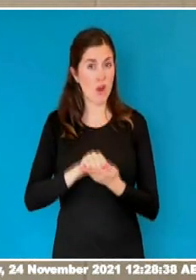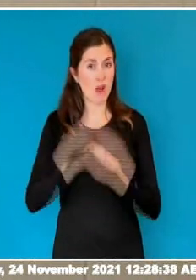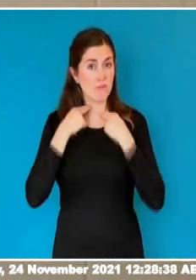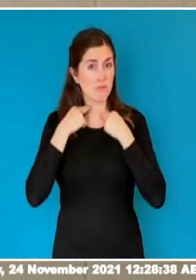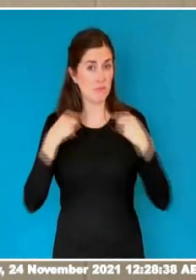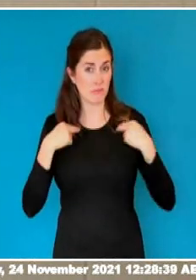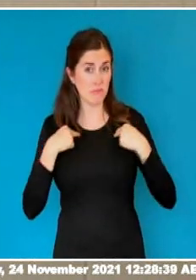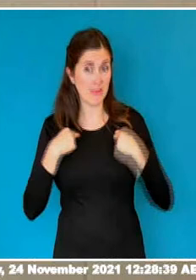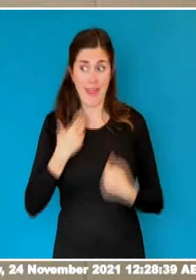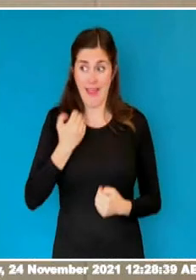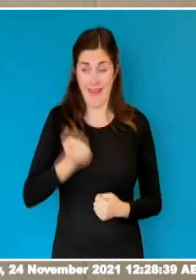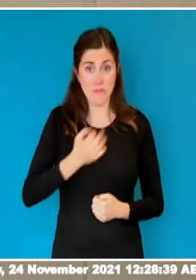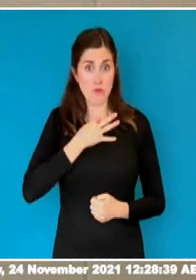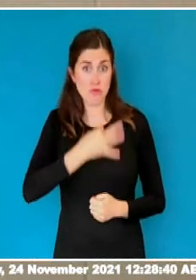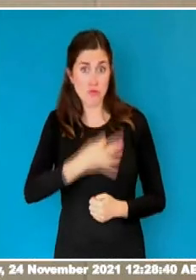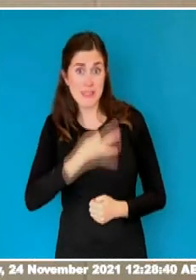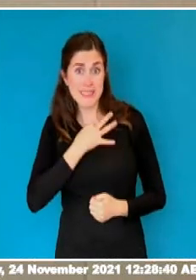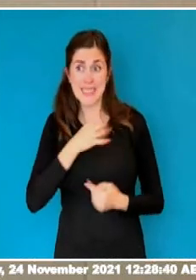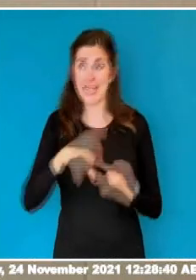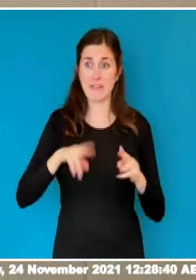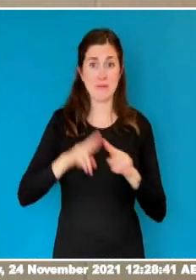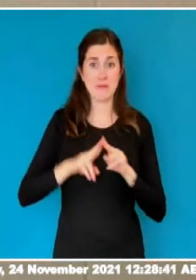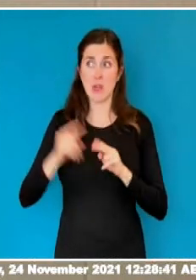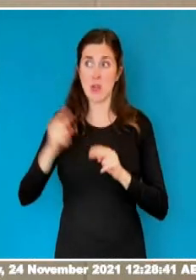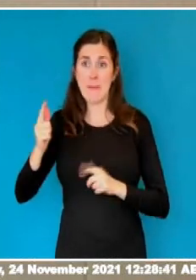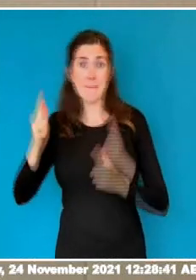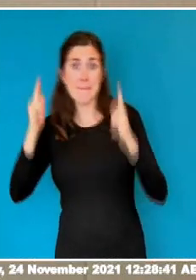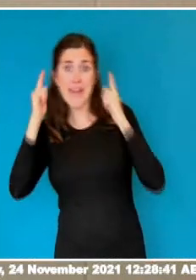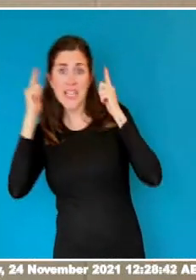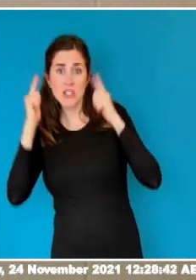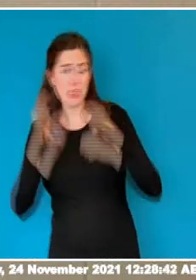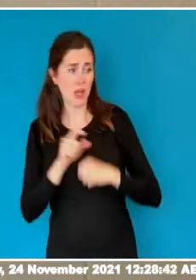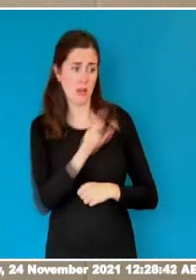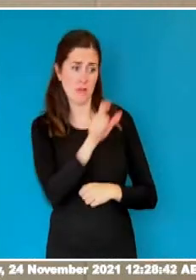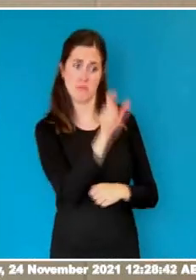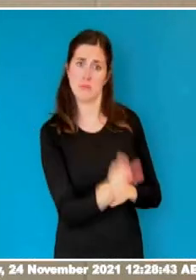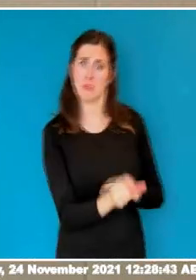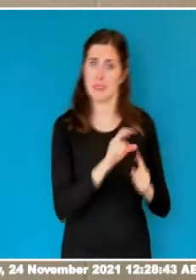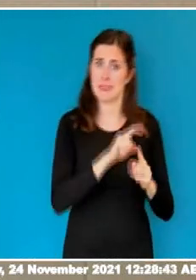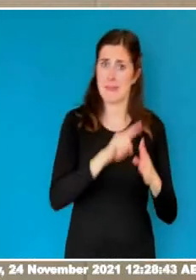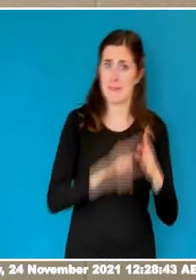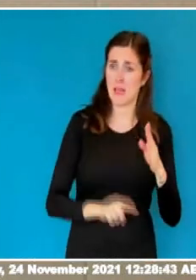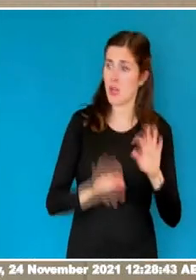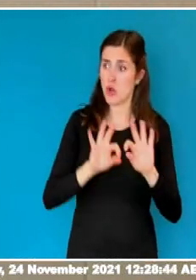with personal relationships or the like, that may impact the decision making process and